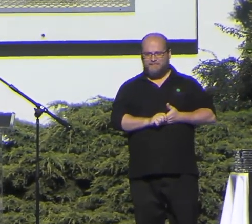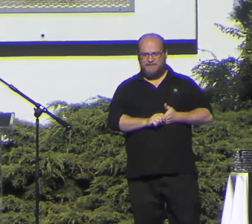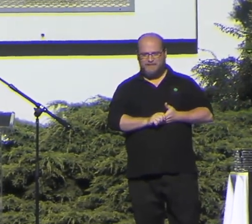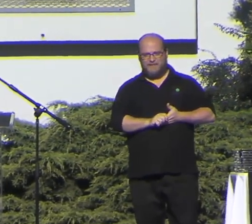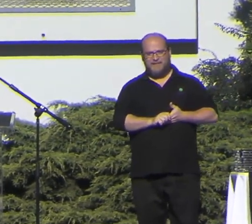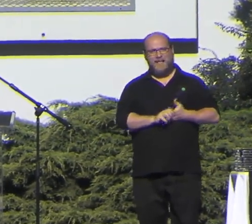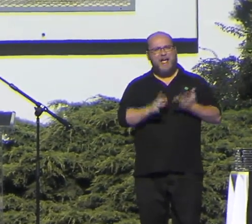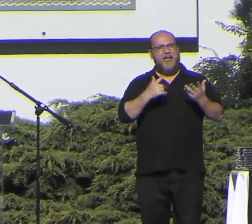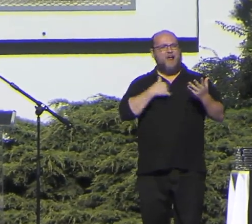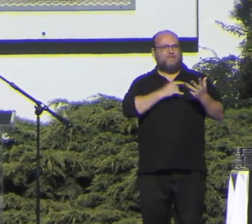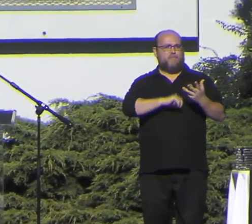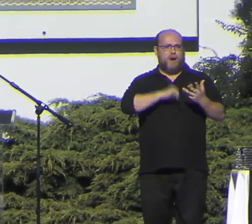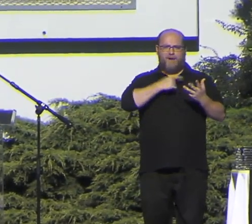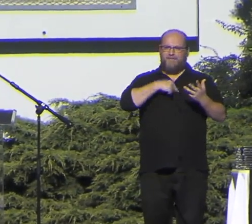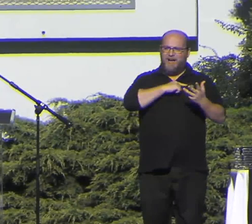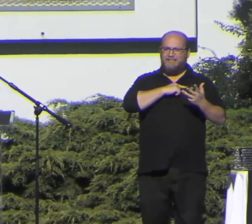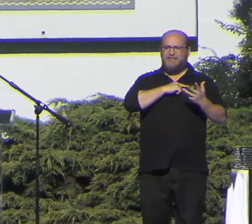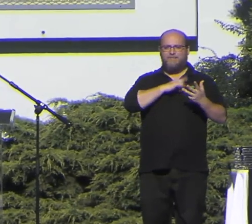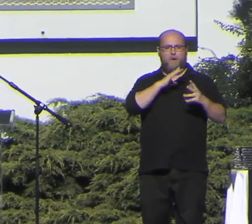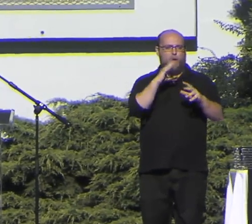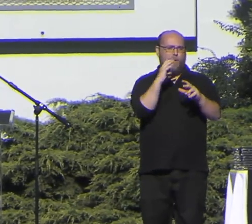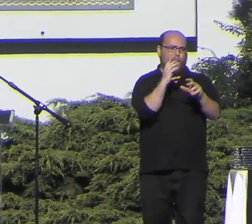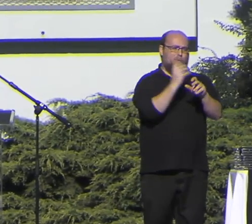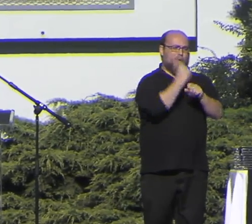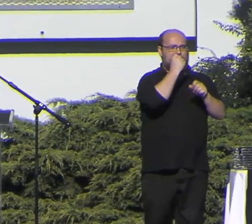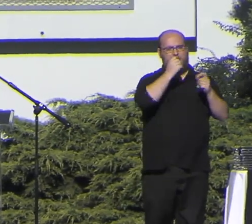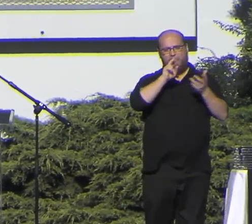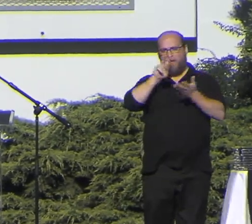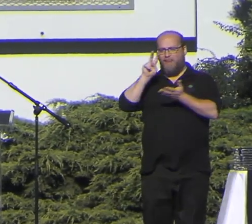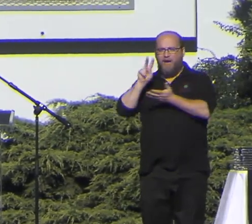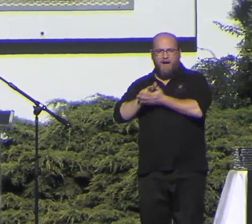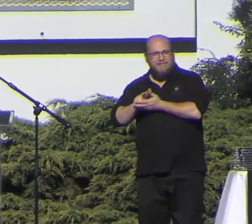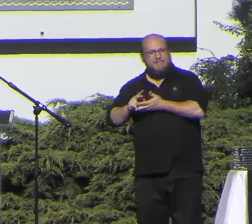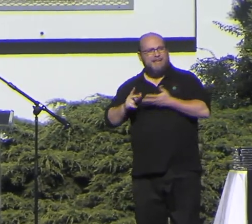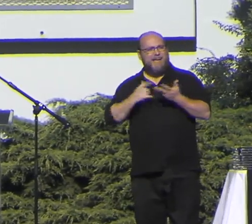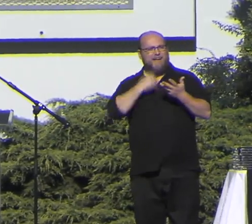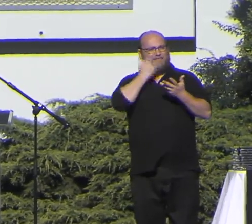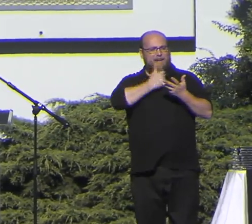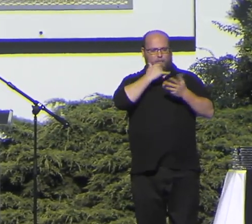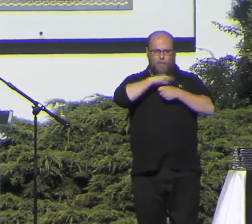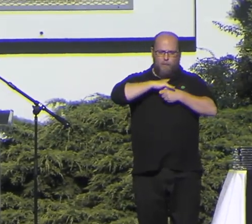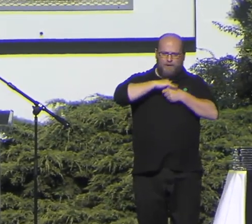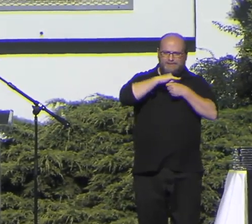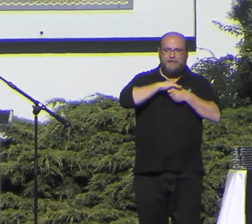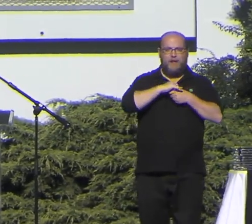Every loss. Every daily quarantine walk. Our good times and our bad times. You are our foundation.